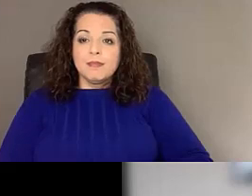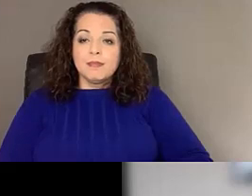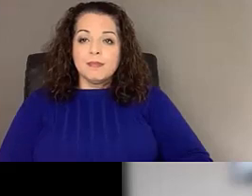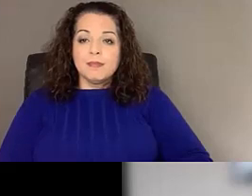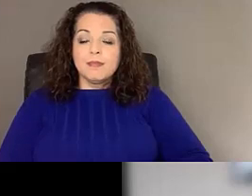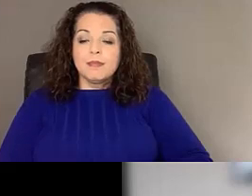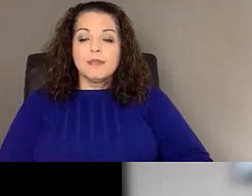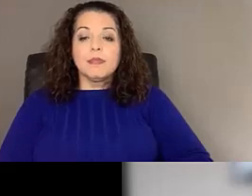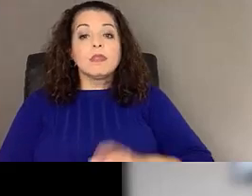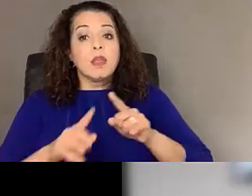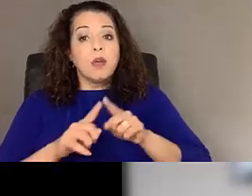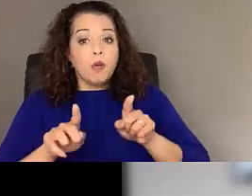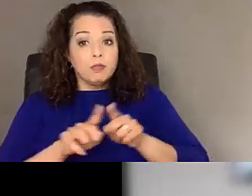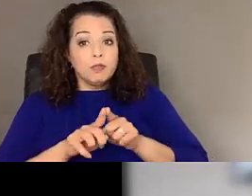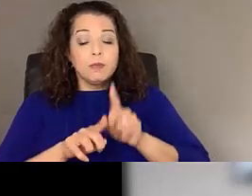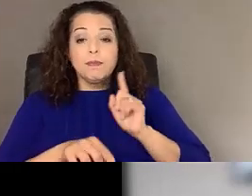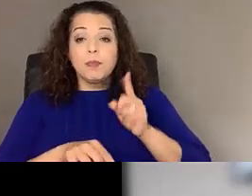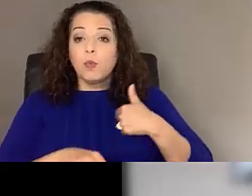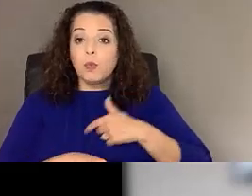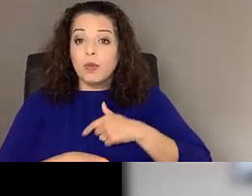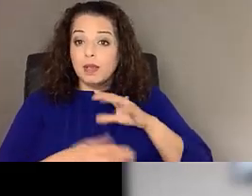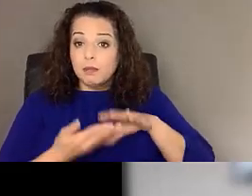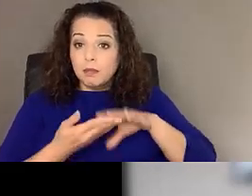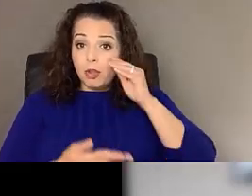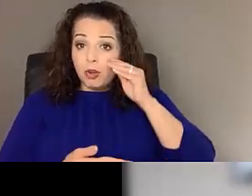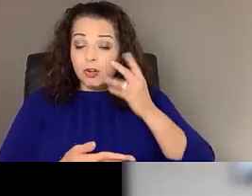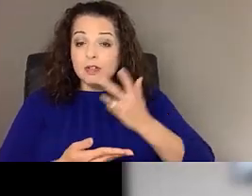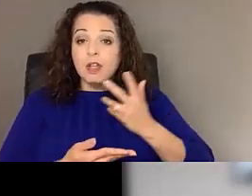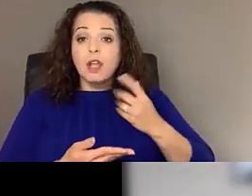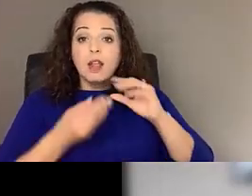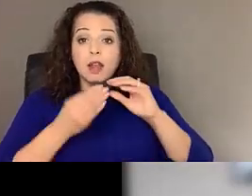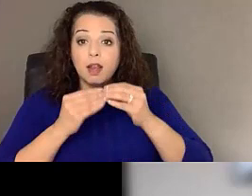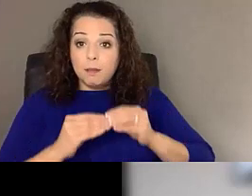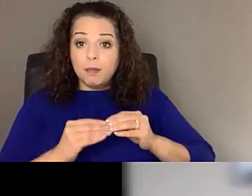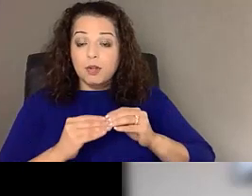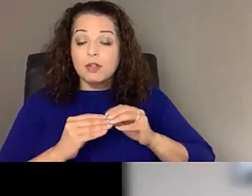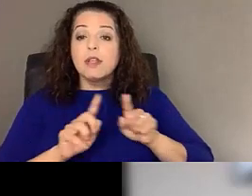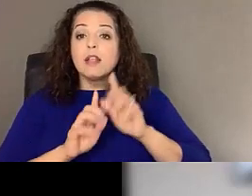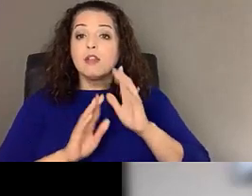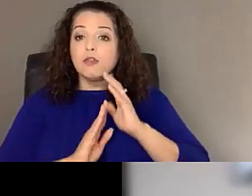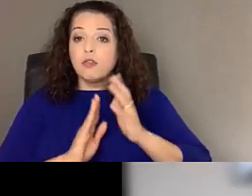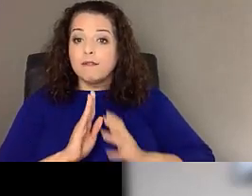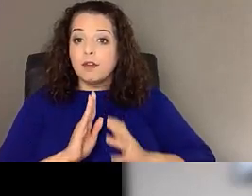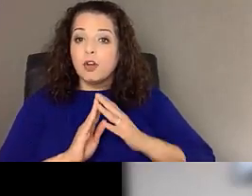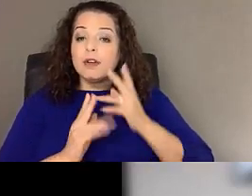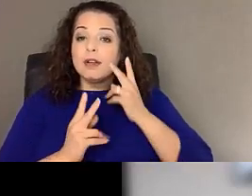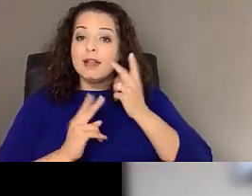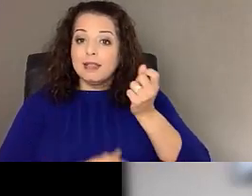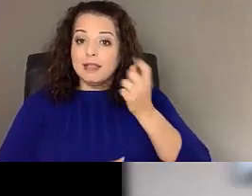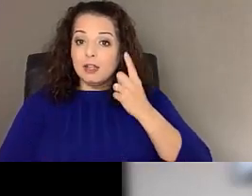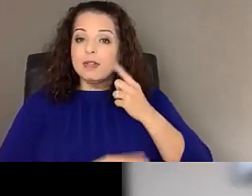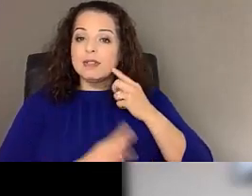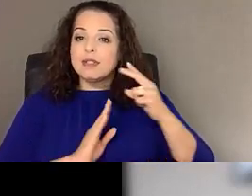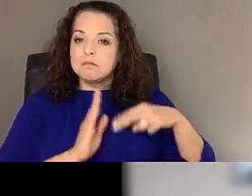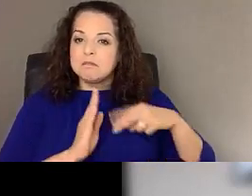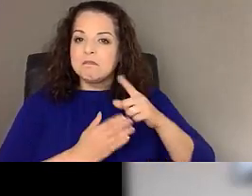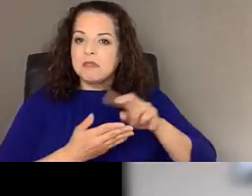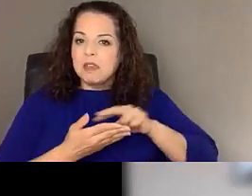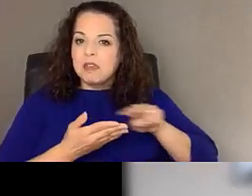In addition, we also found that numerical and graphical literacy are important to the comprehension of information.